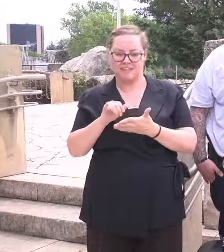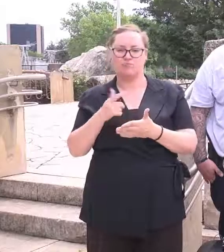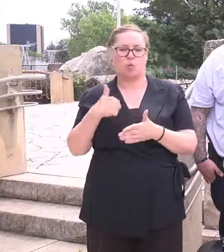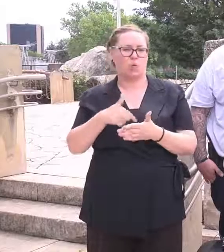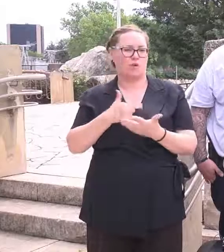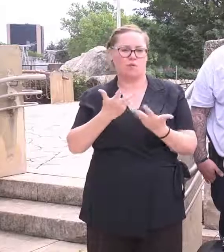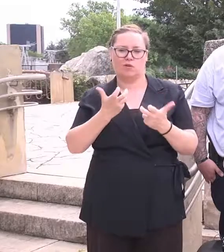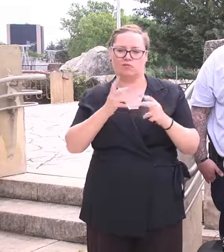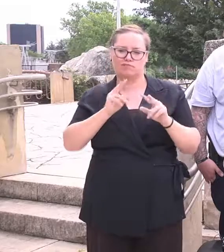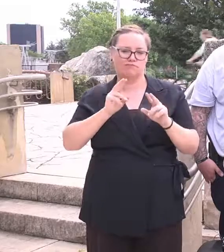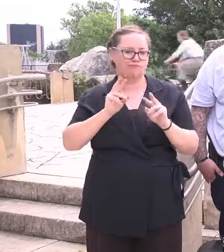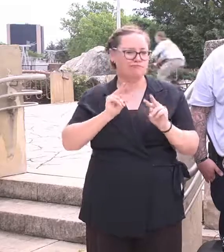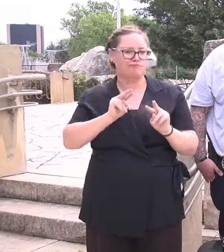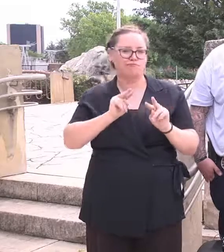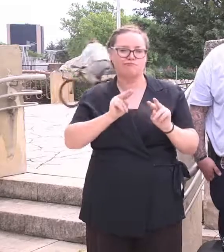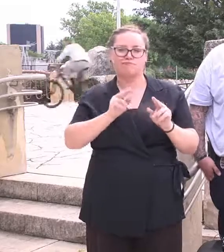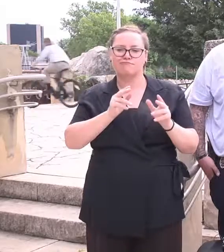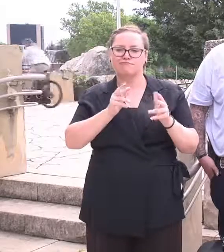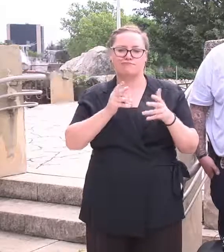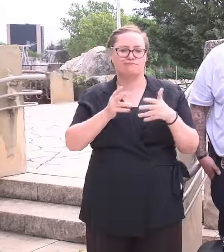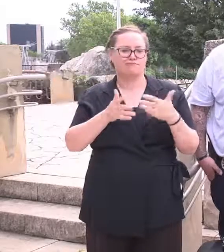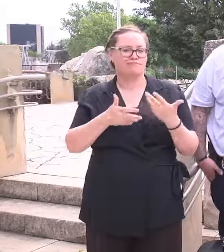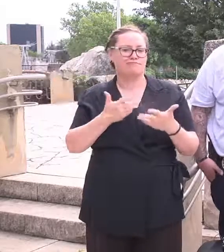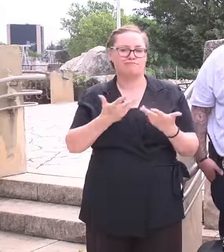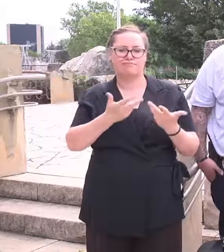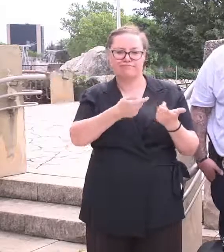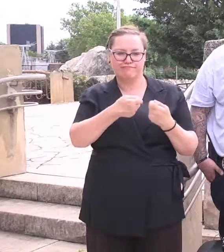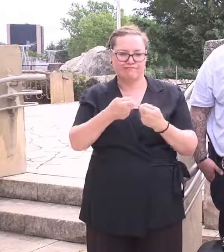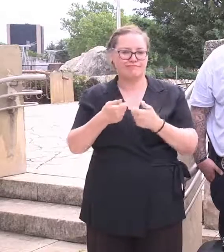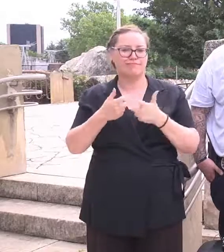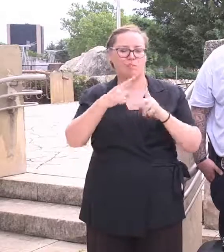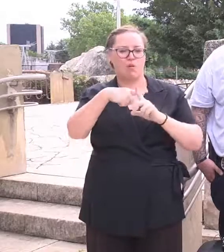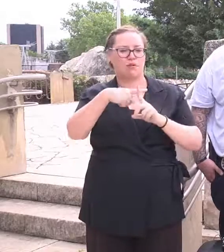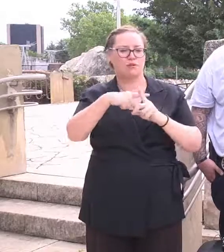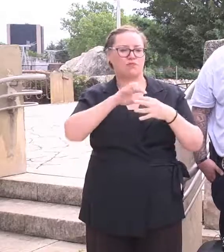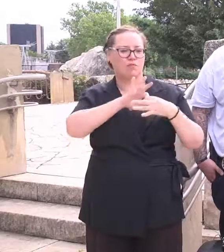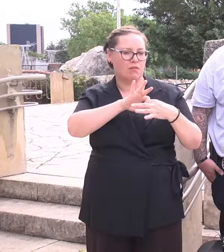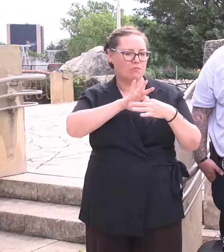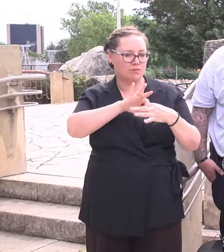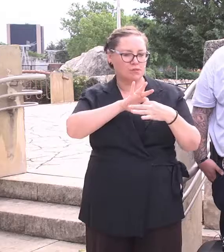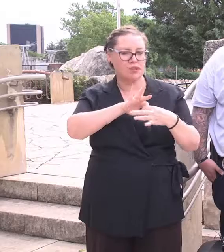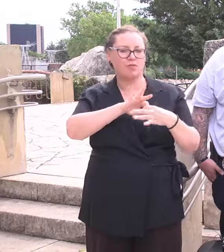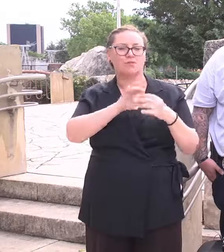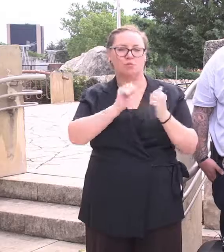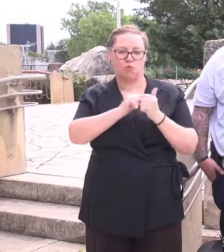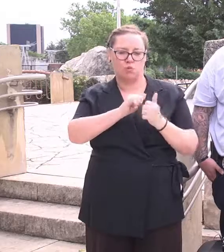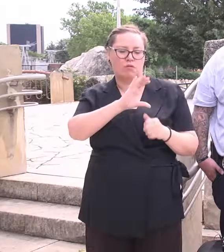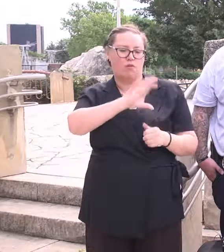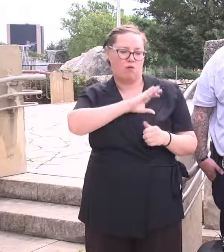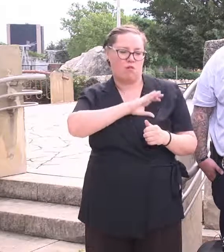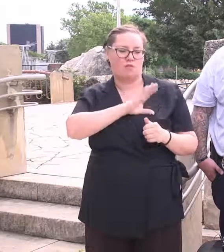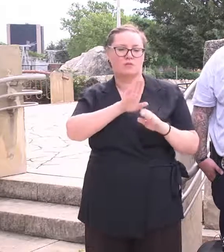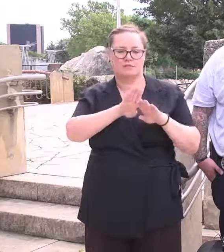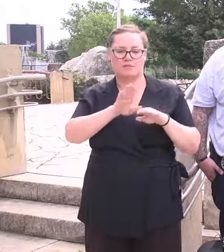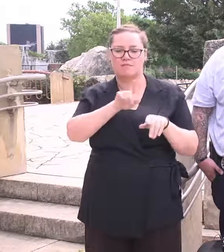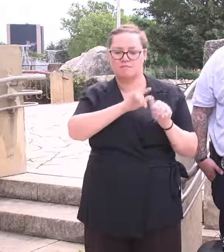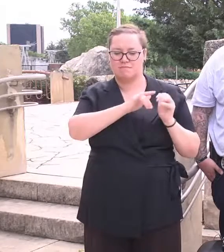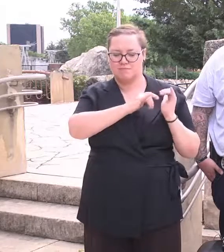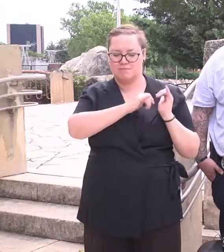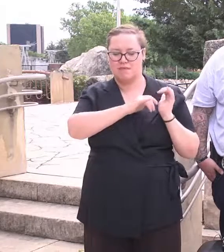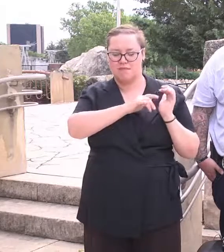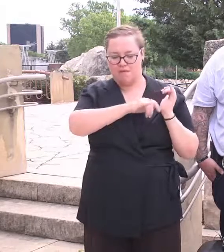to to uh Foster positive relationships uh with law enforcement and and our youth and our community